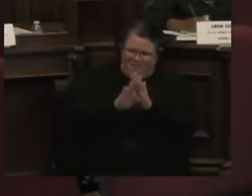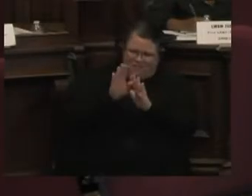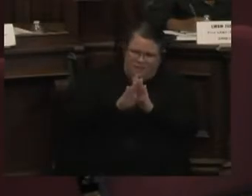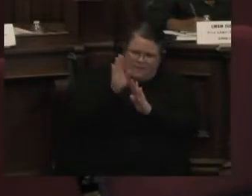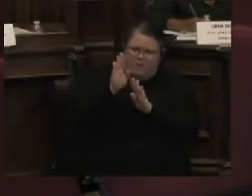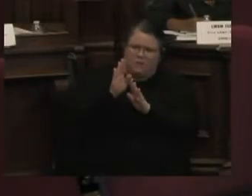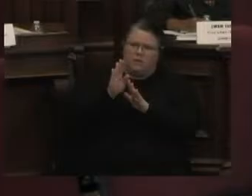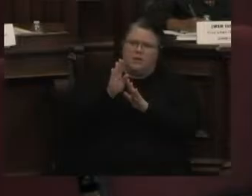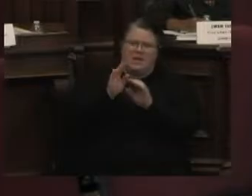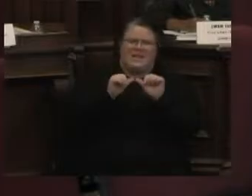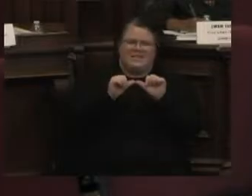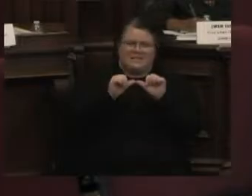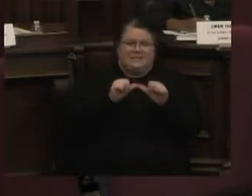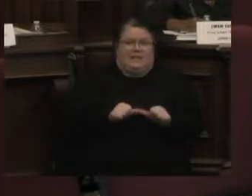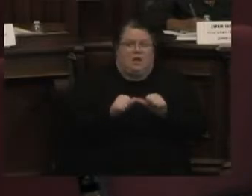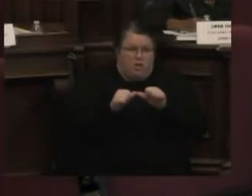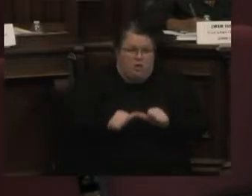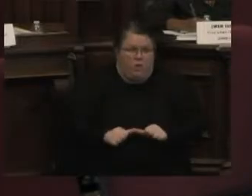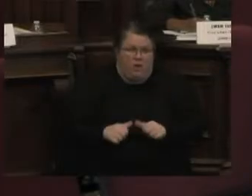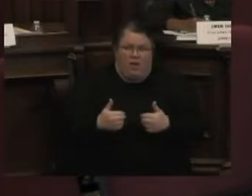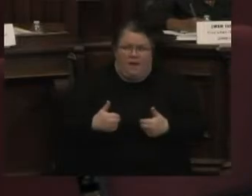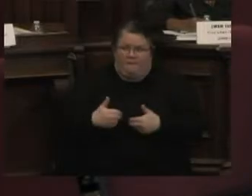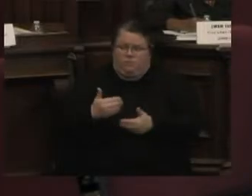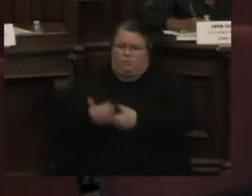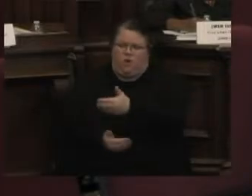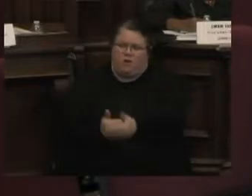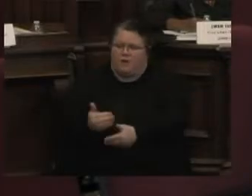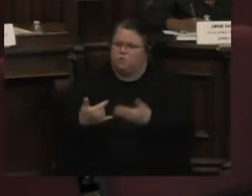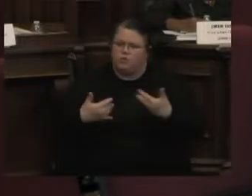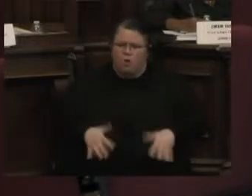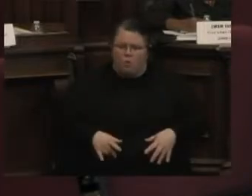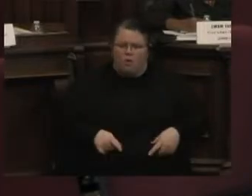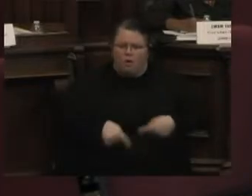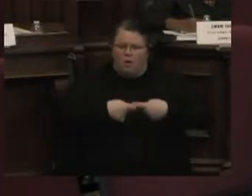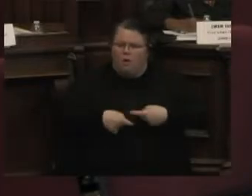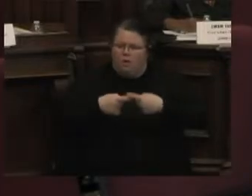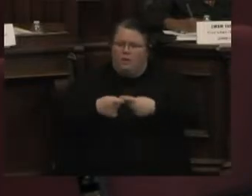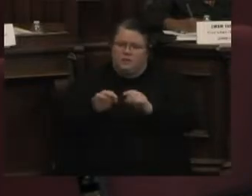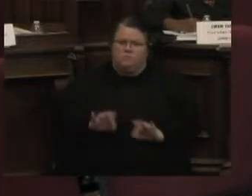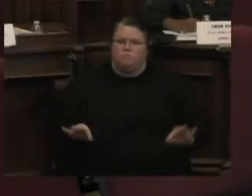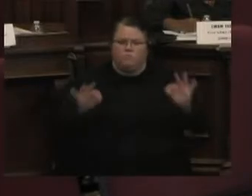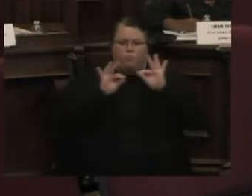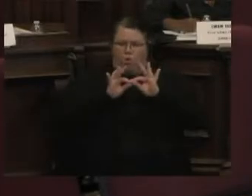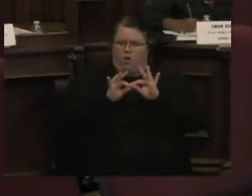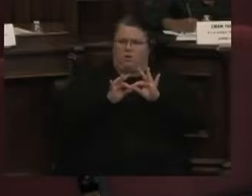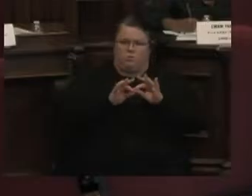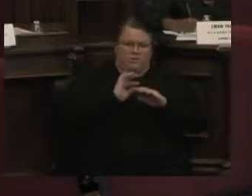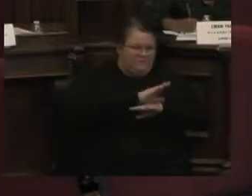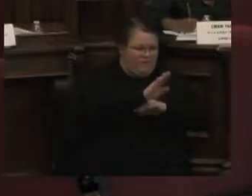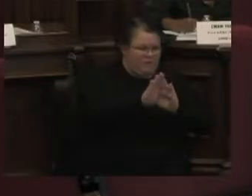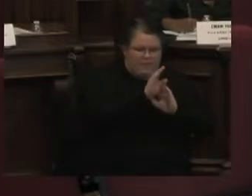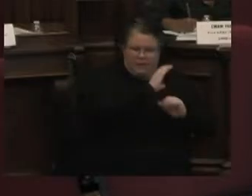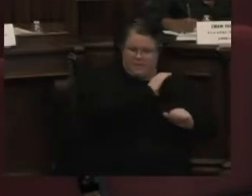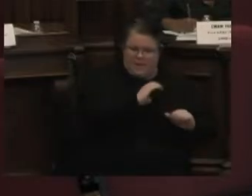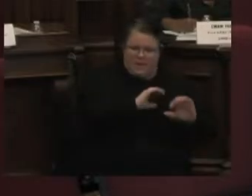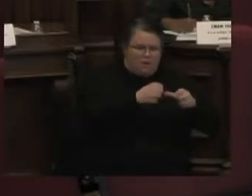together, but, but to, to create and continue momentum.